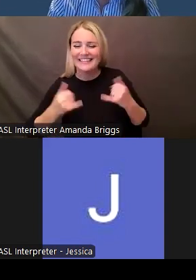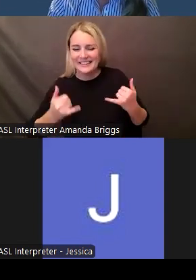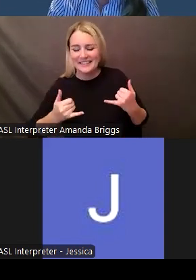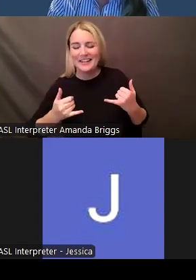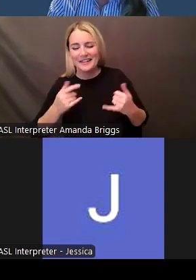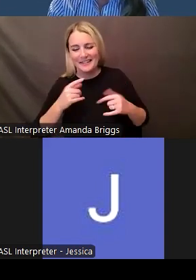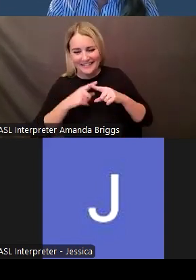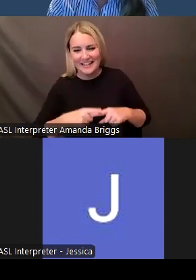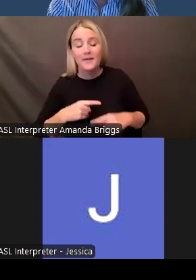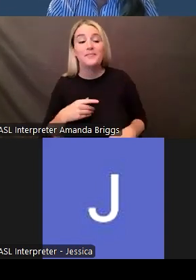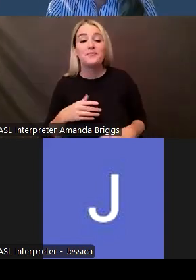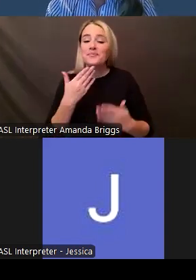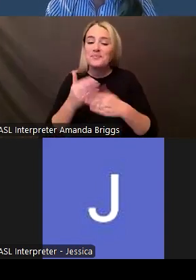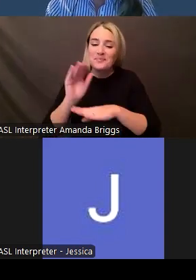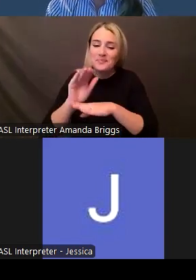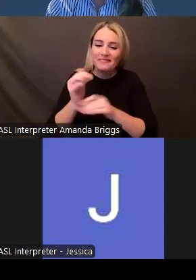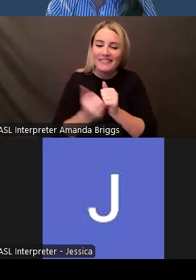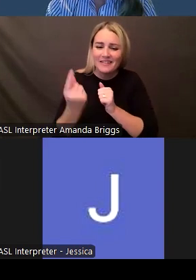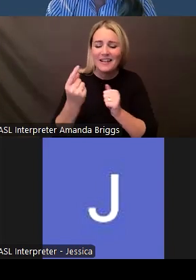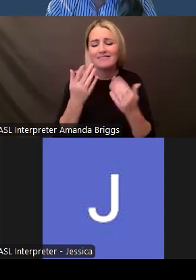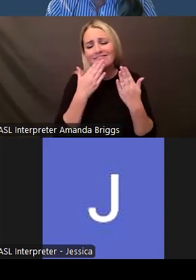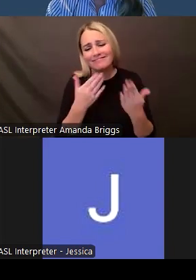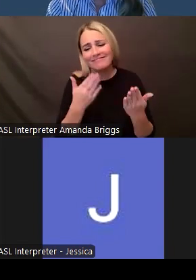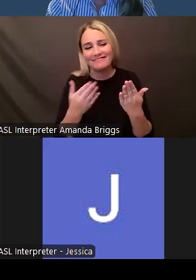Well, good evening everyone. And again, thank you for joining us.